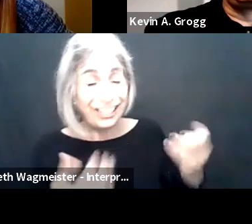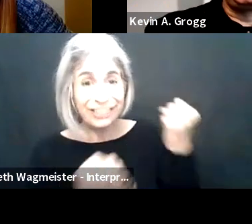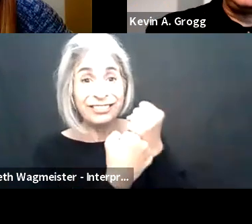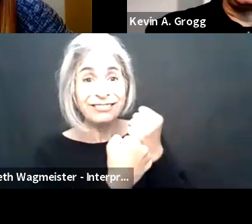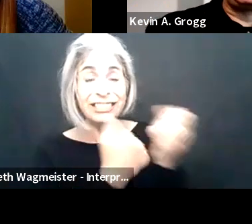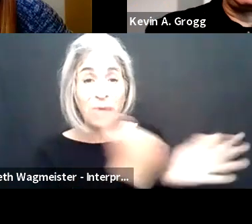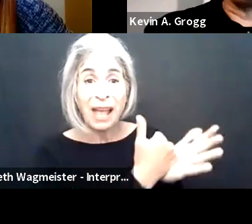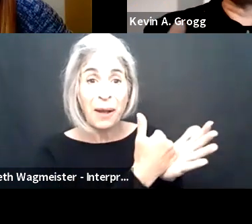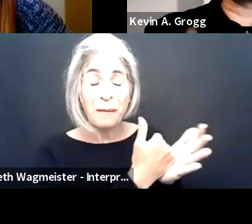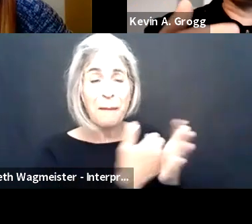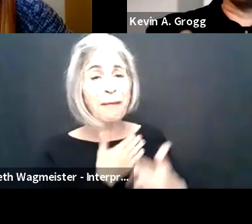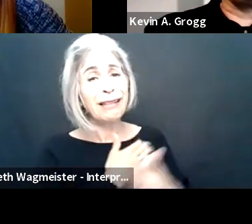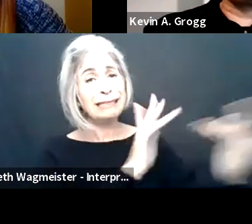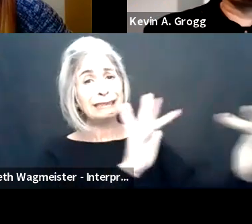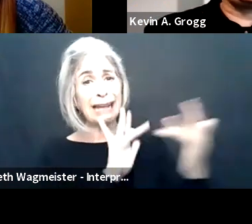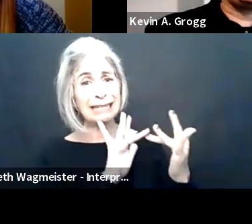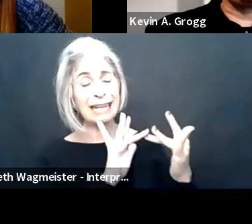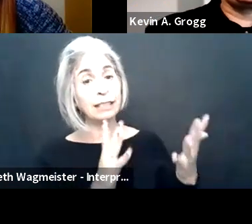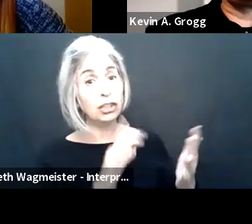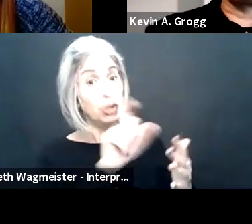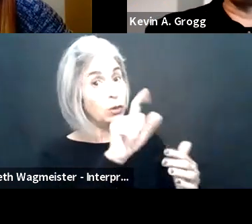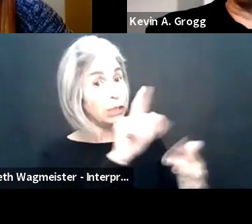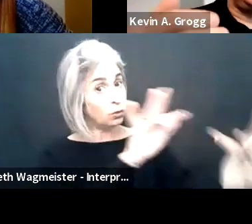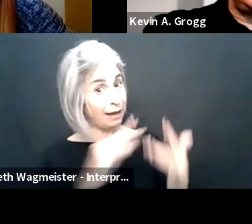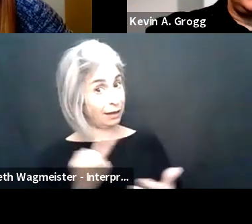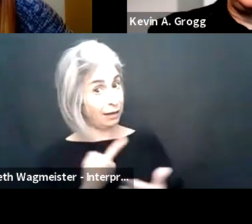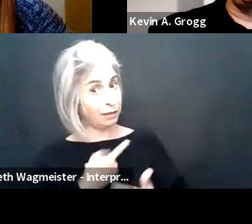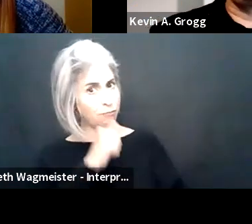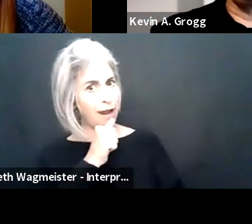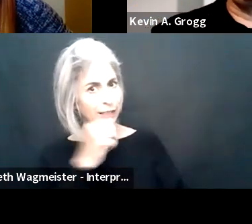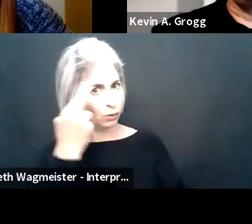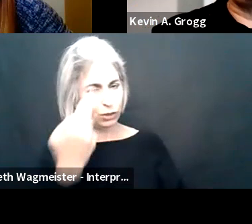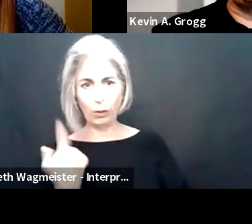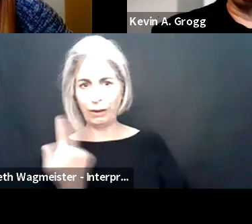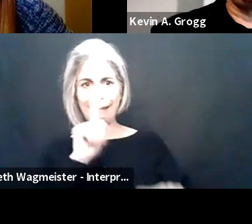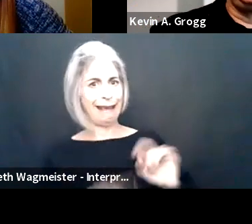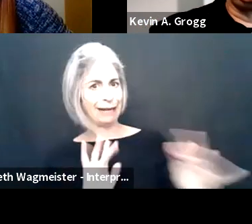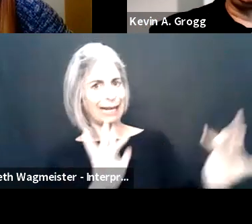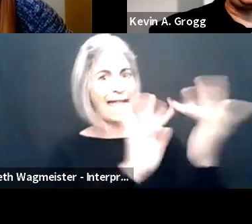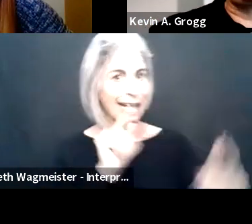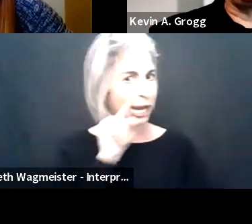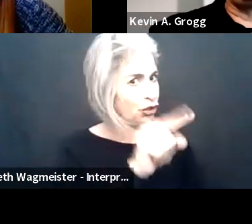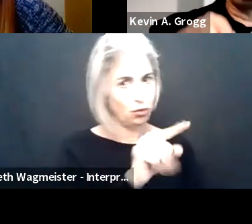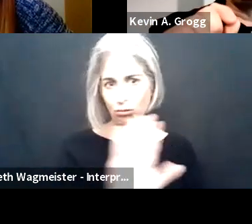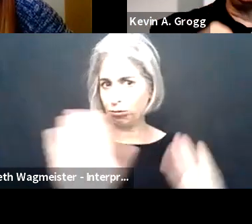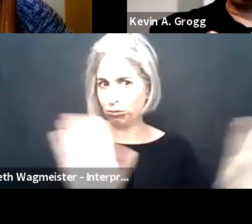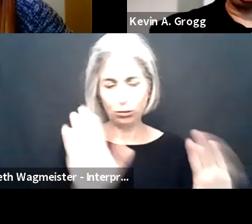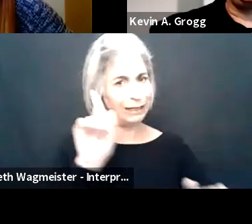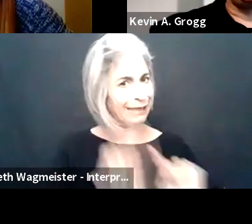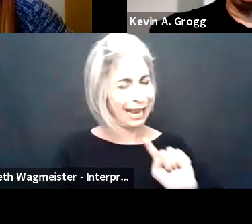We know that, we are always, you know, we are constantly -- we are here to help. Please reach out. We do have to have you reach out to us,